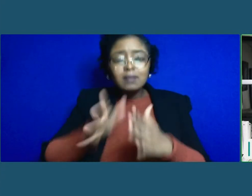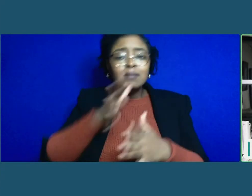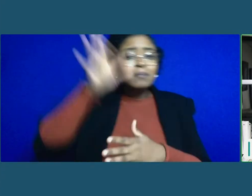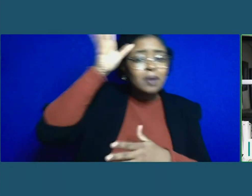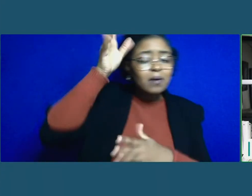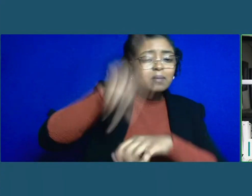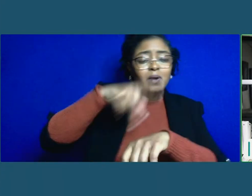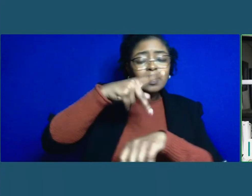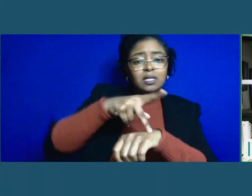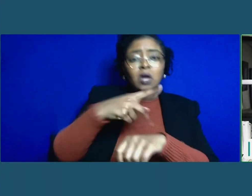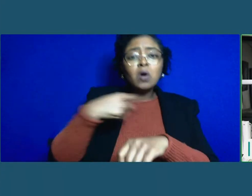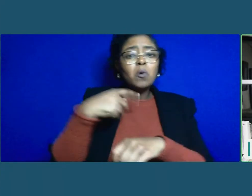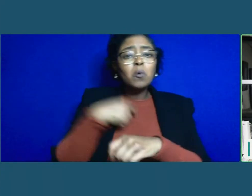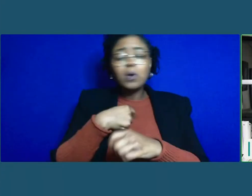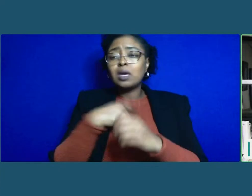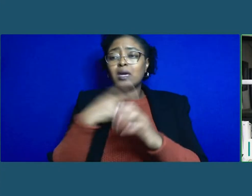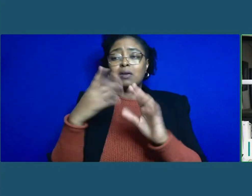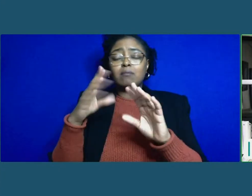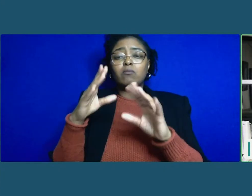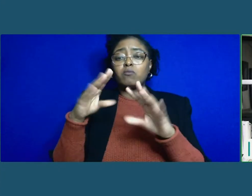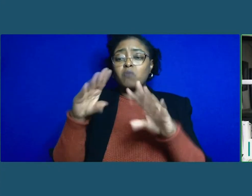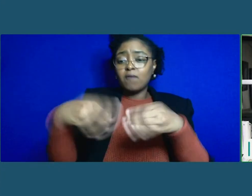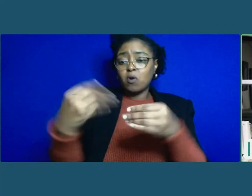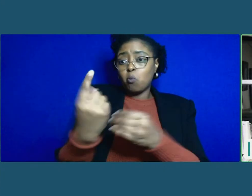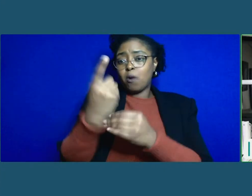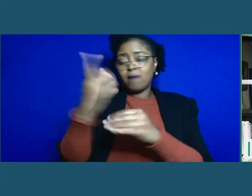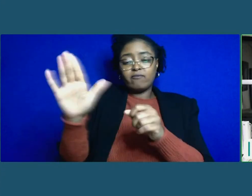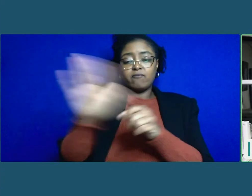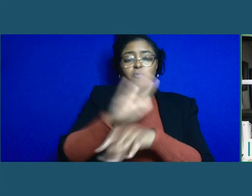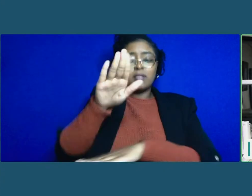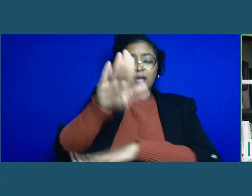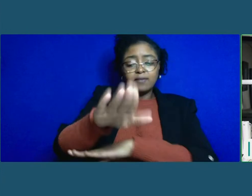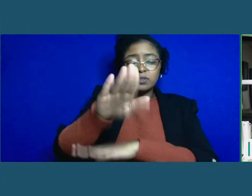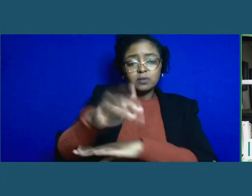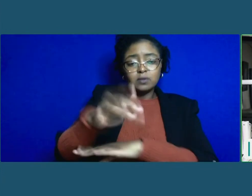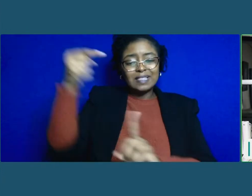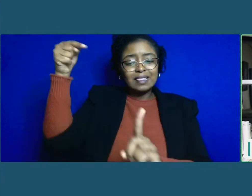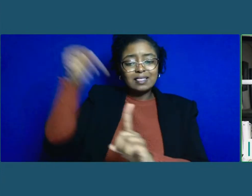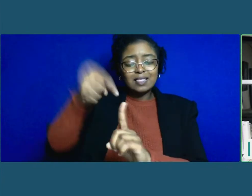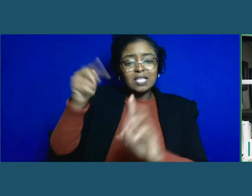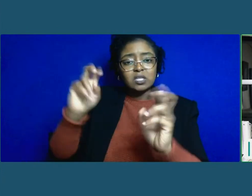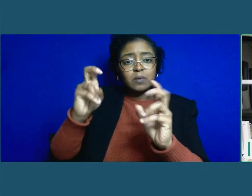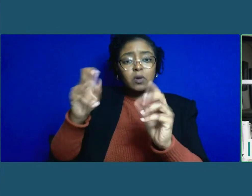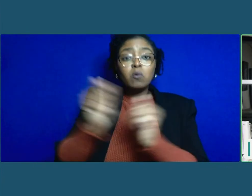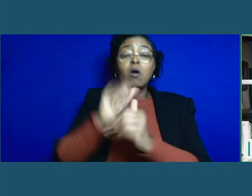staff and certainly parents and with our principles, we